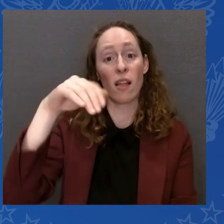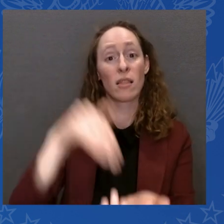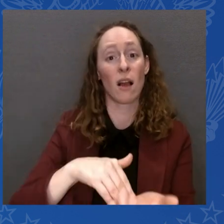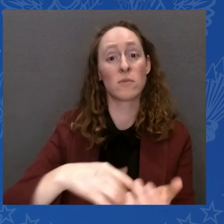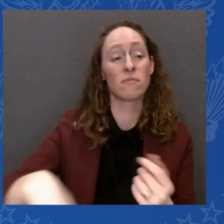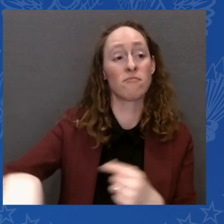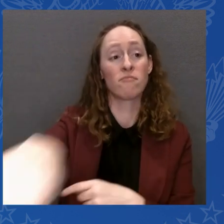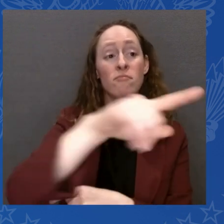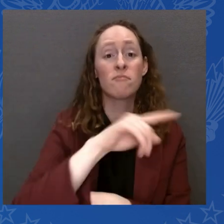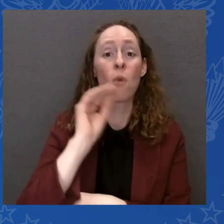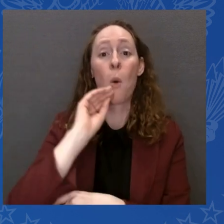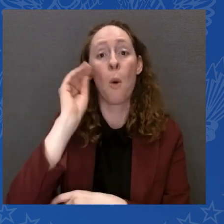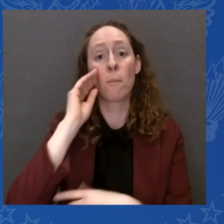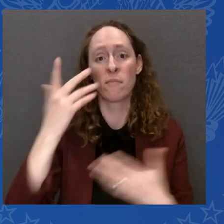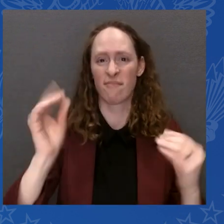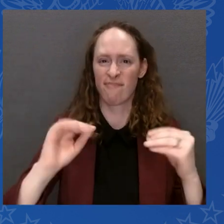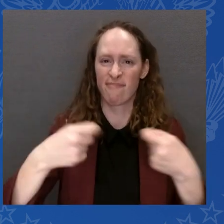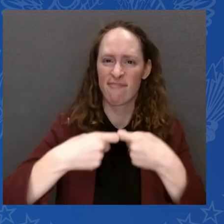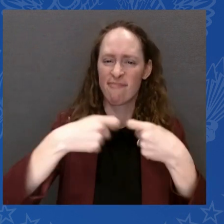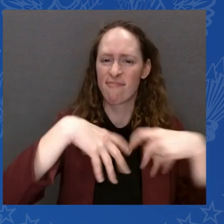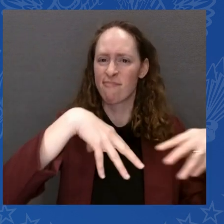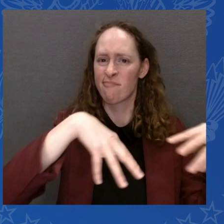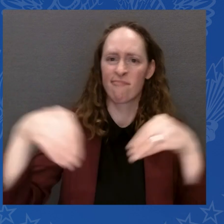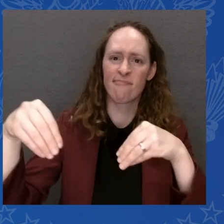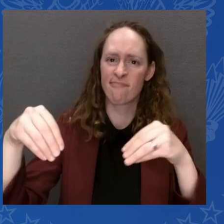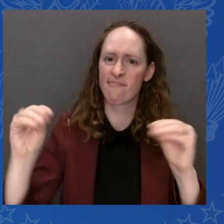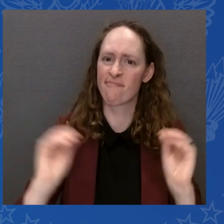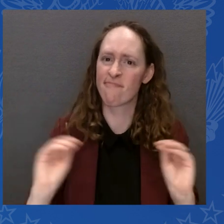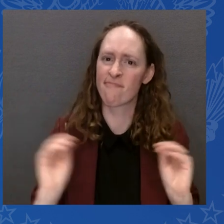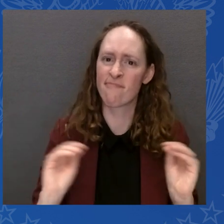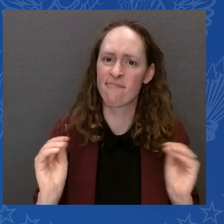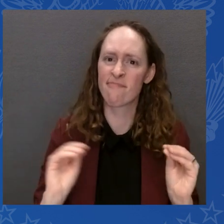but it's still 5,000 people who don't have power. We got to get it down to zero.